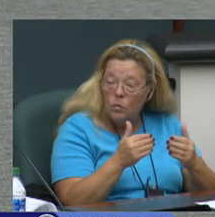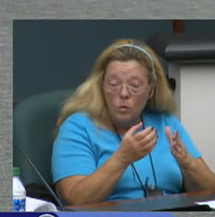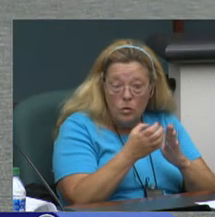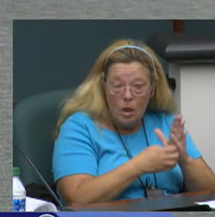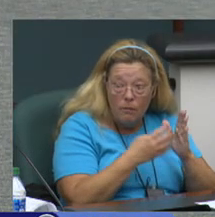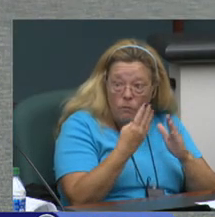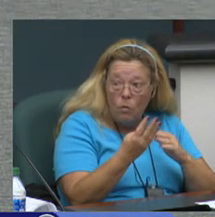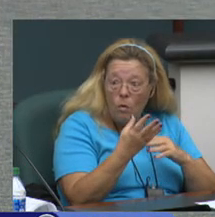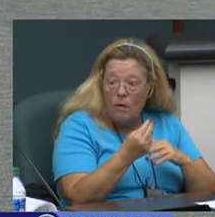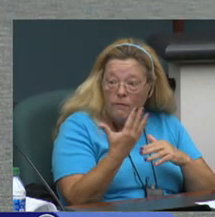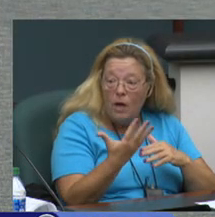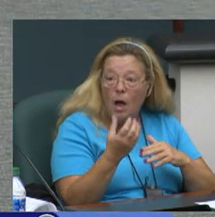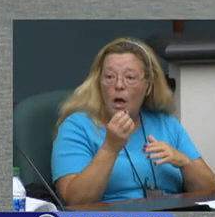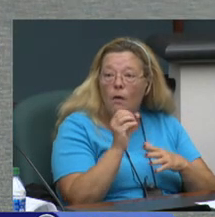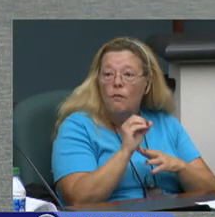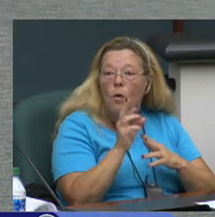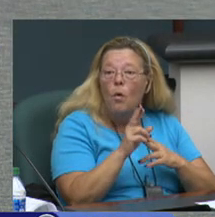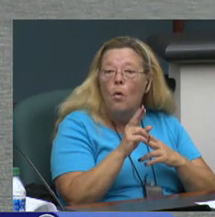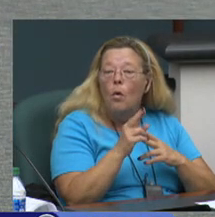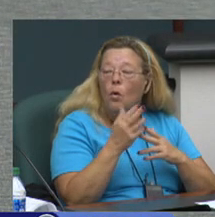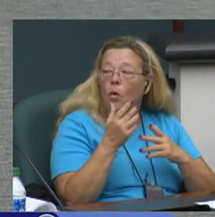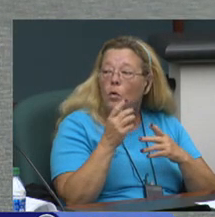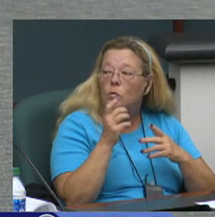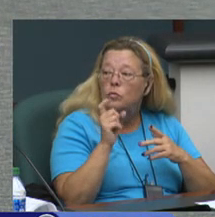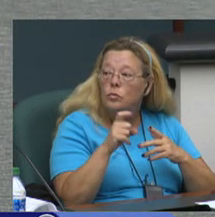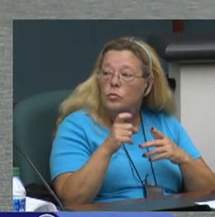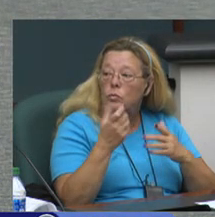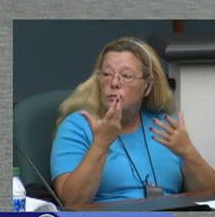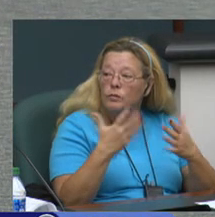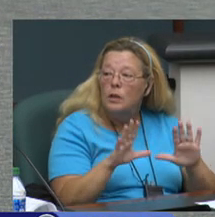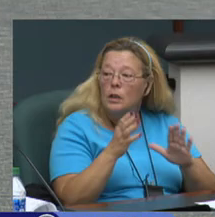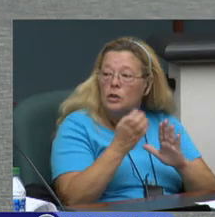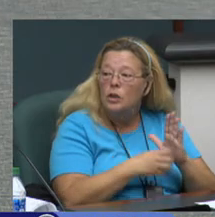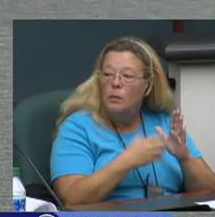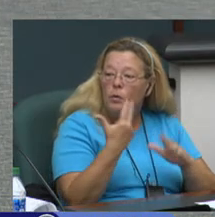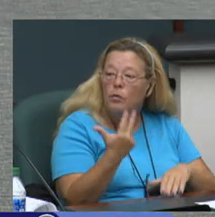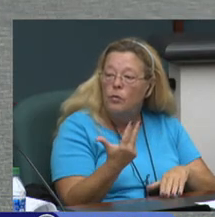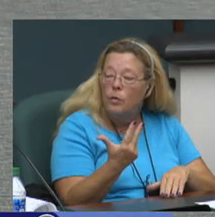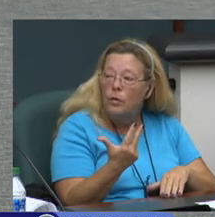chapter 5 or shall we receive finished chapter 3 woods yes would someone like